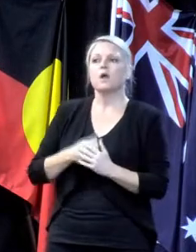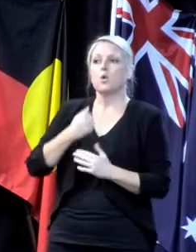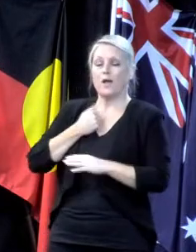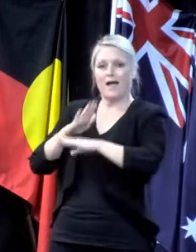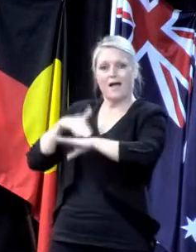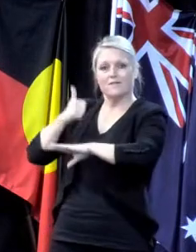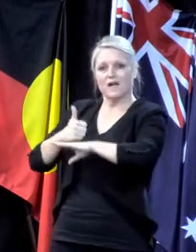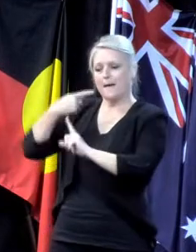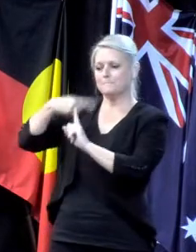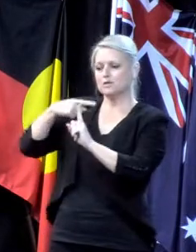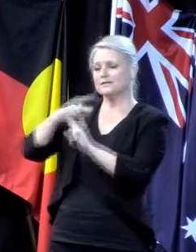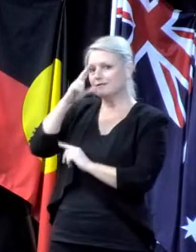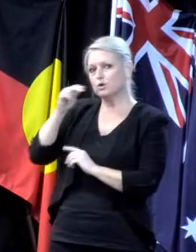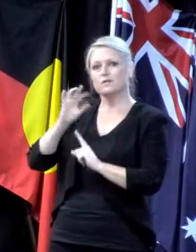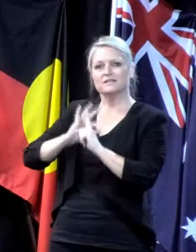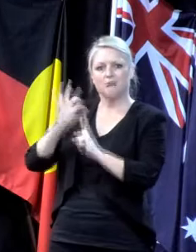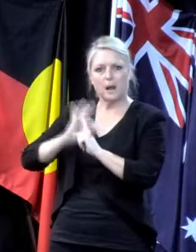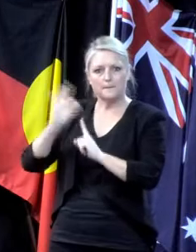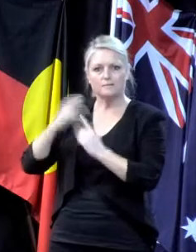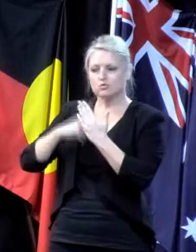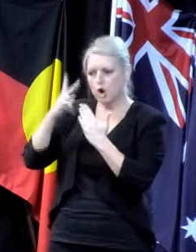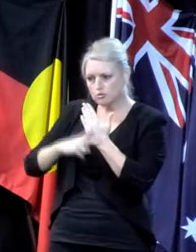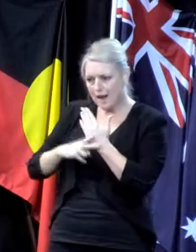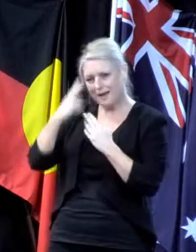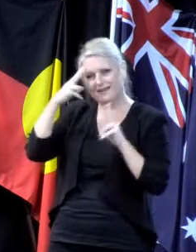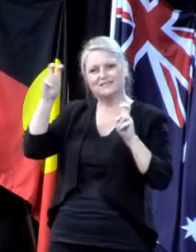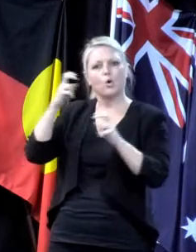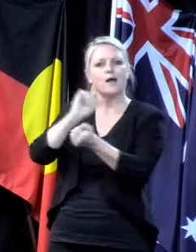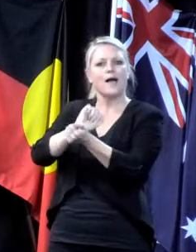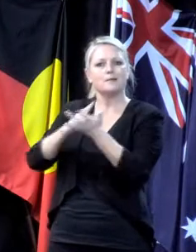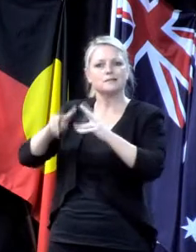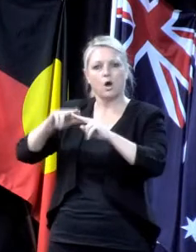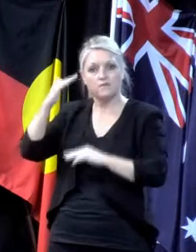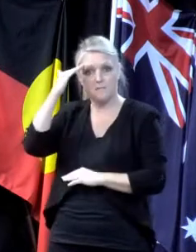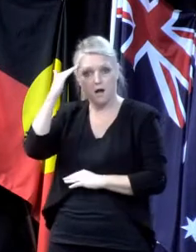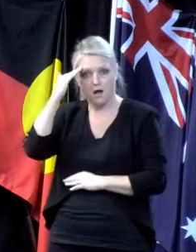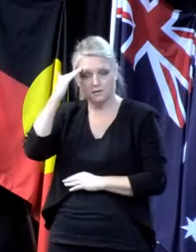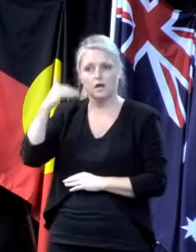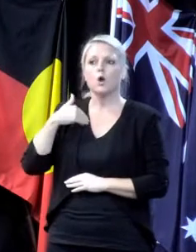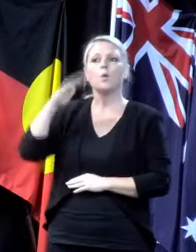And we work on the habits of mind. We, too, are a - have been to Berry Street with trauma.